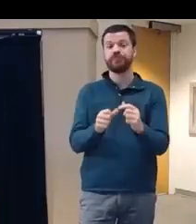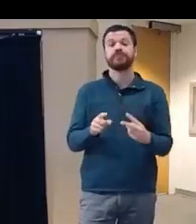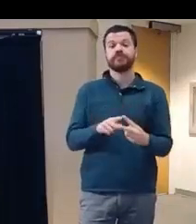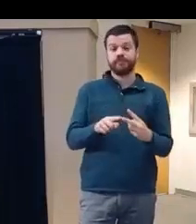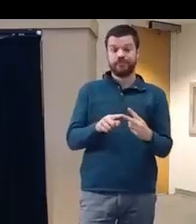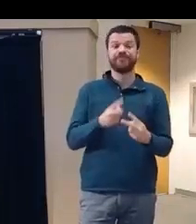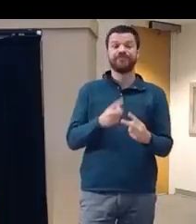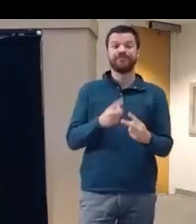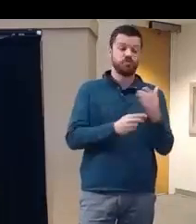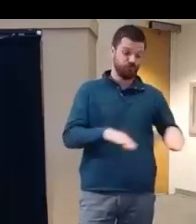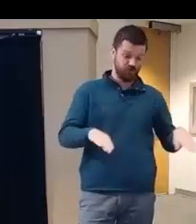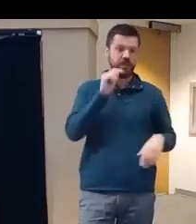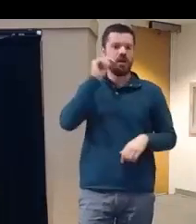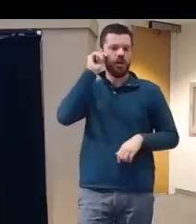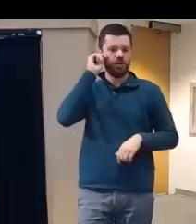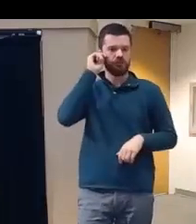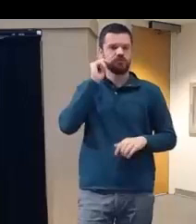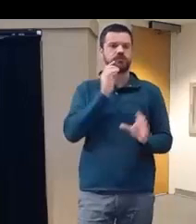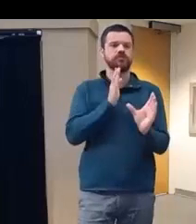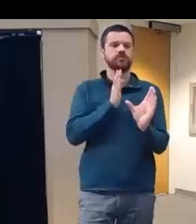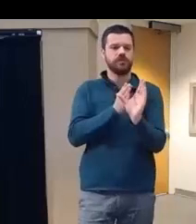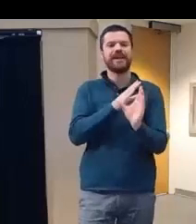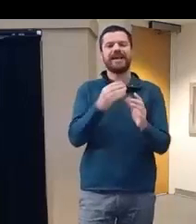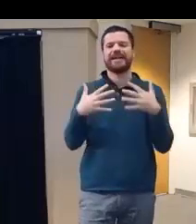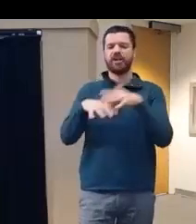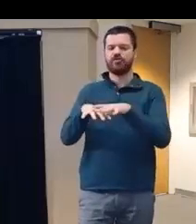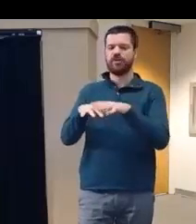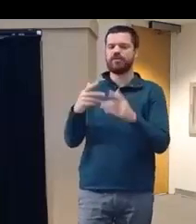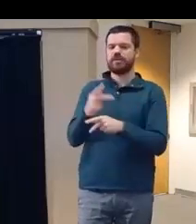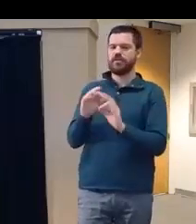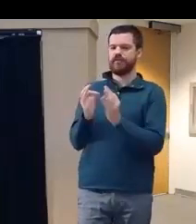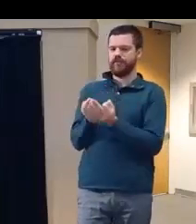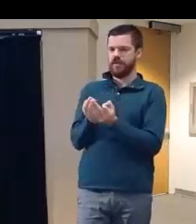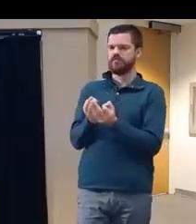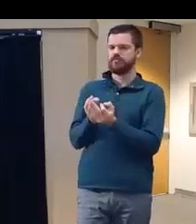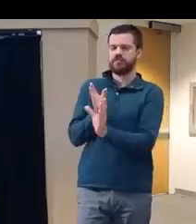Adolescent psychology as well as integrated Care Family Psychology with a number of those fellows